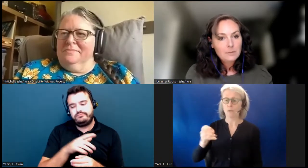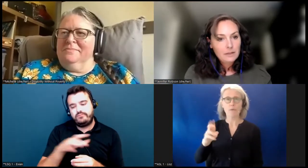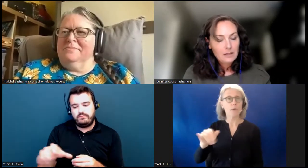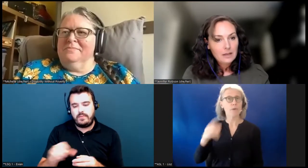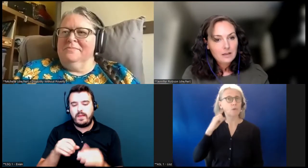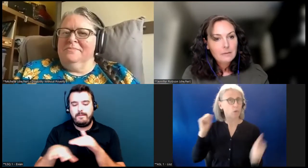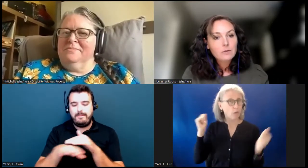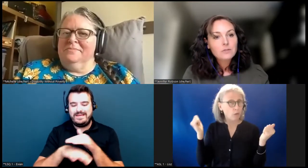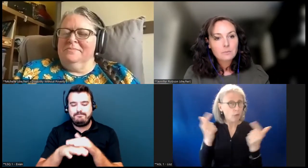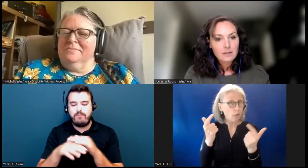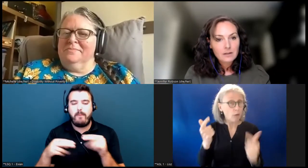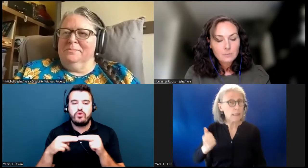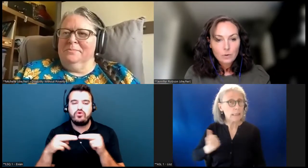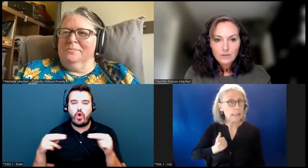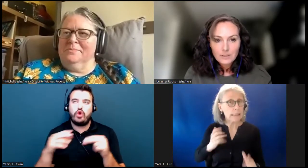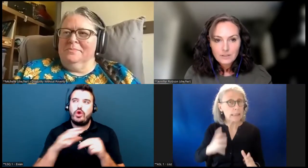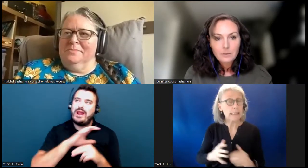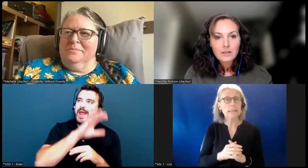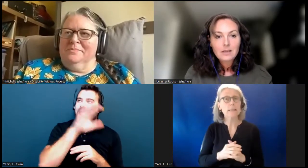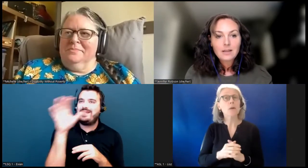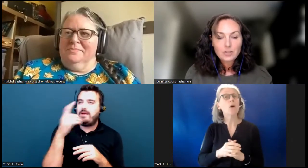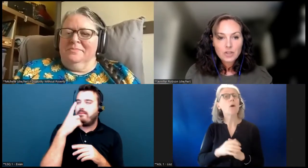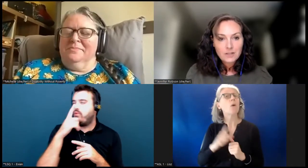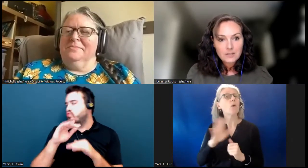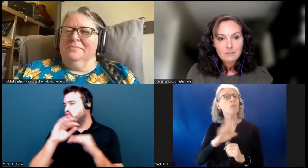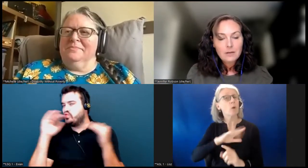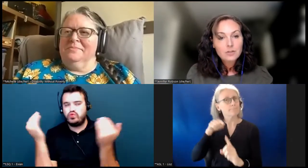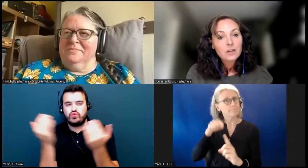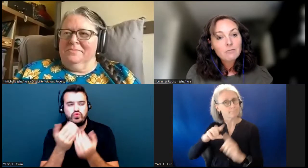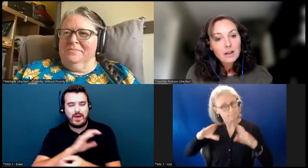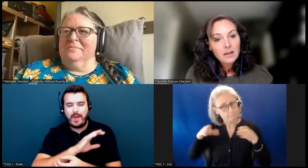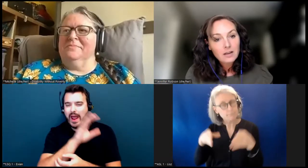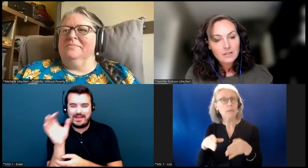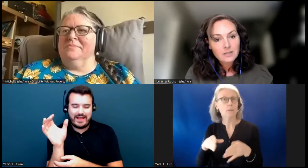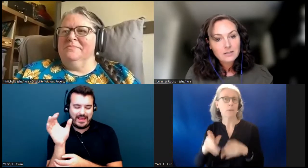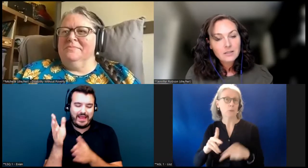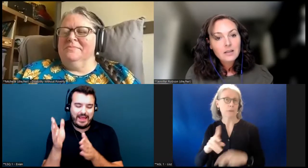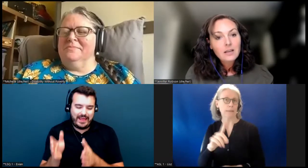TO BE THINKING ABOUT SOMETHING THAT IS MORE OF A DISABILITY ADJUSTED MEASURE THAT RECOGNIZES